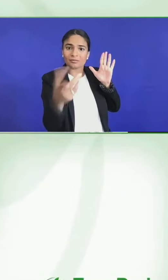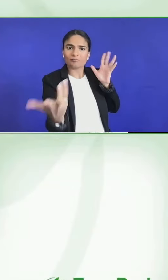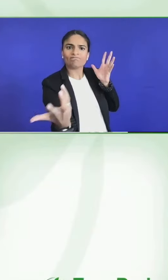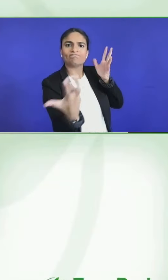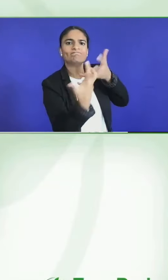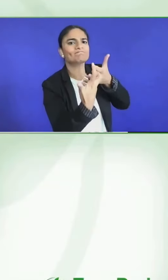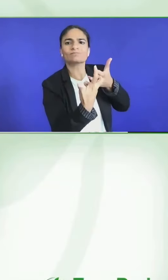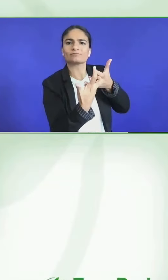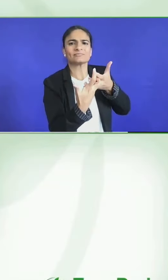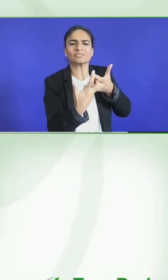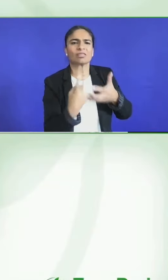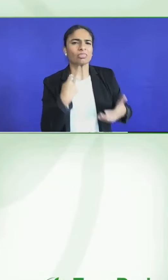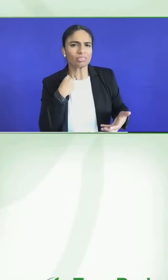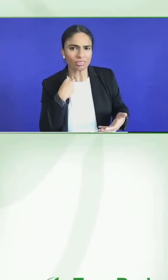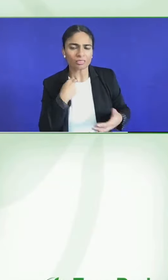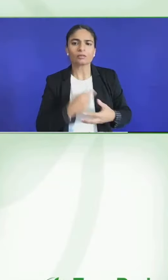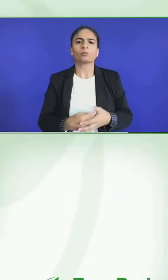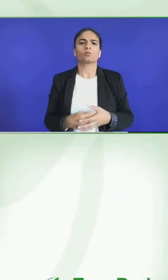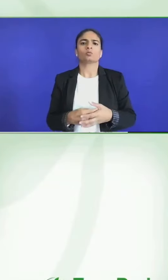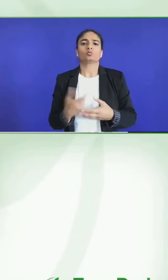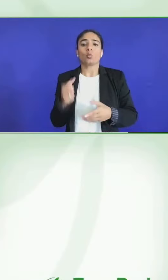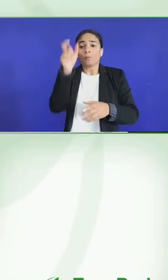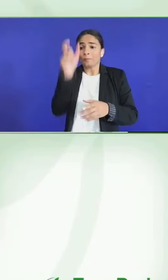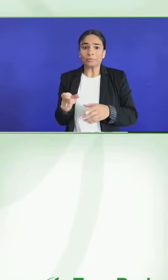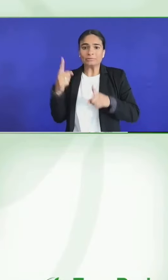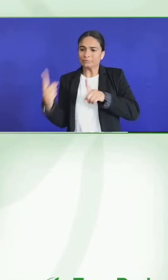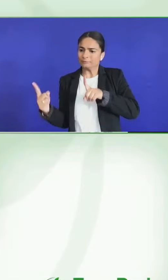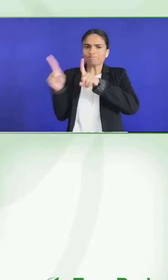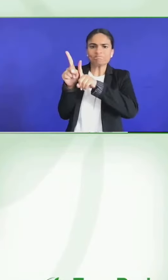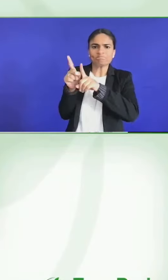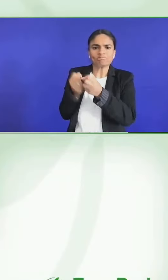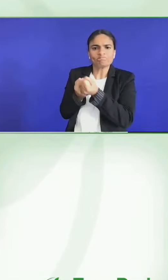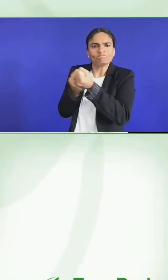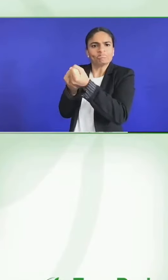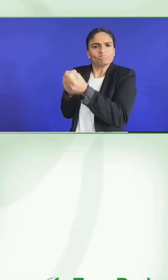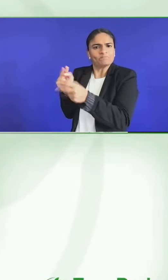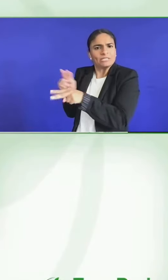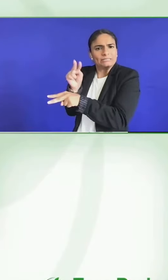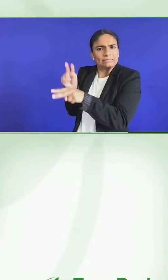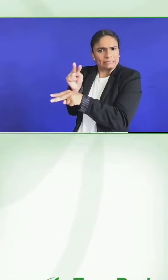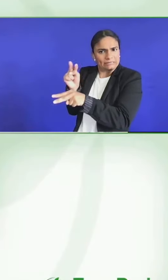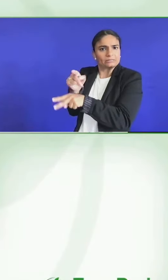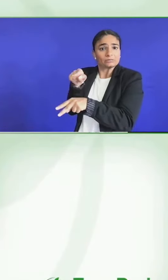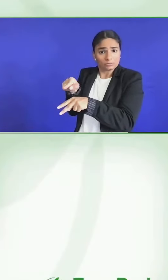is not correct and what is institutionalisation and whatnot. Similar to general comment.